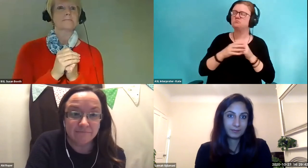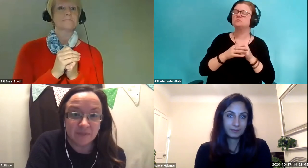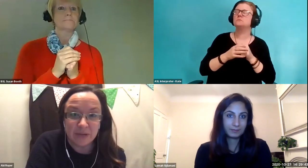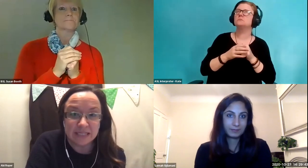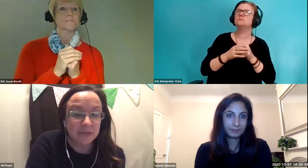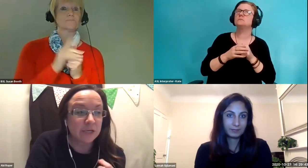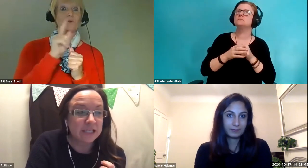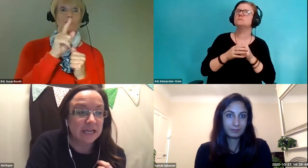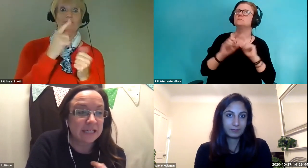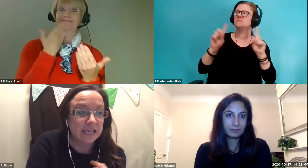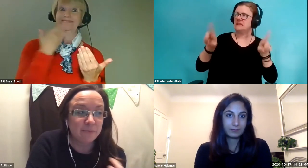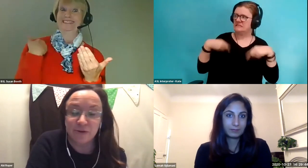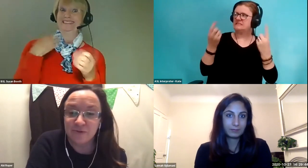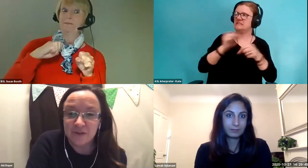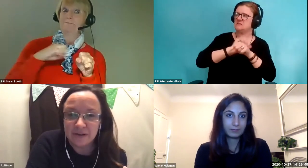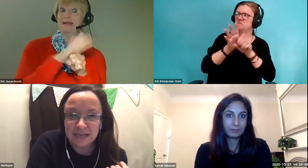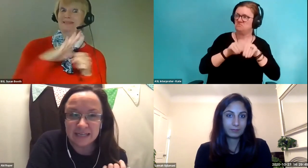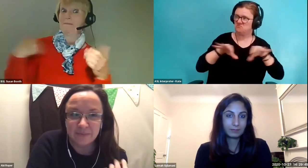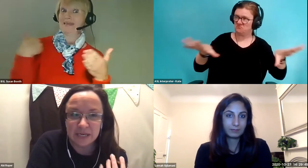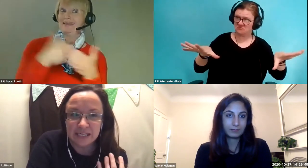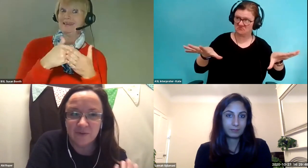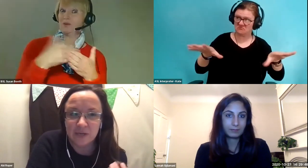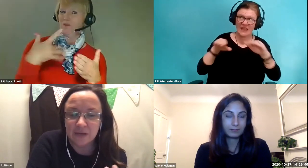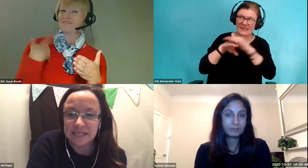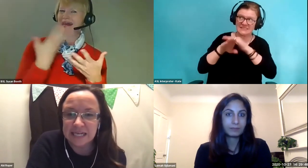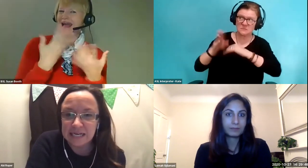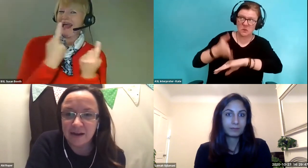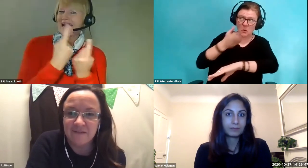the pandemic which has actually improved accessibility for you in daily life